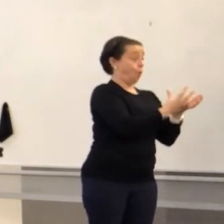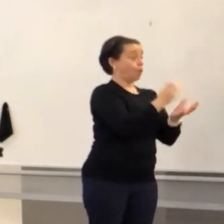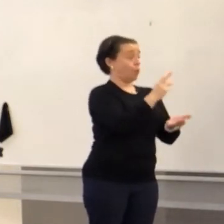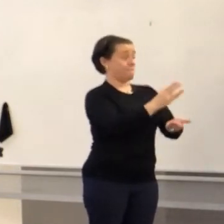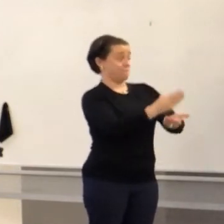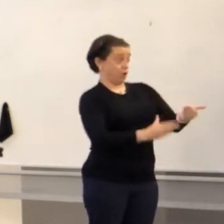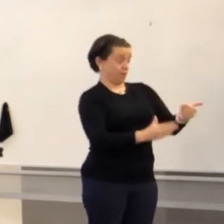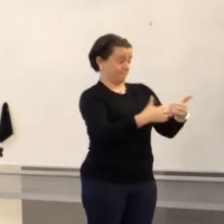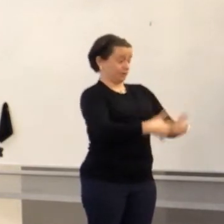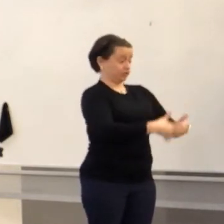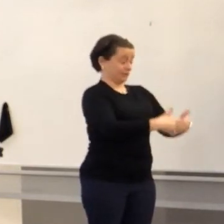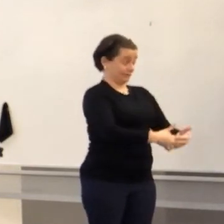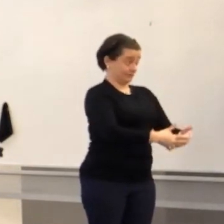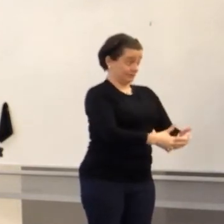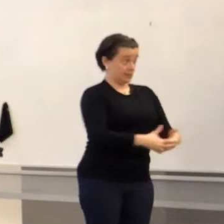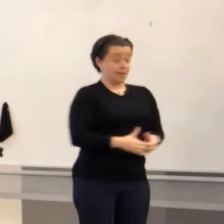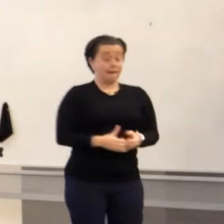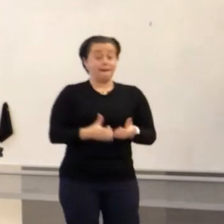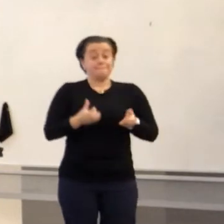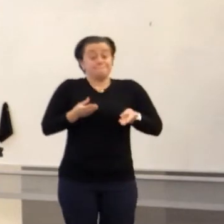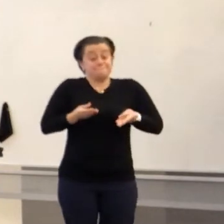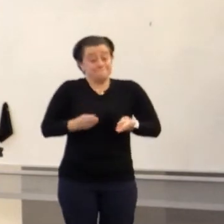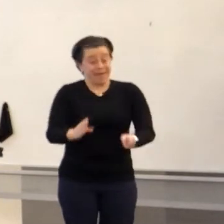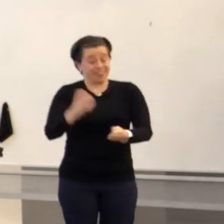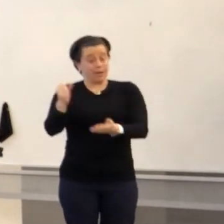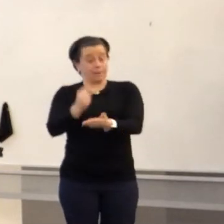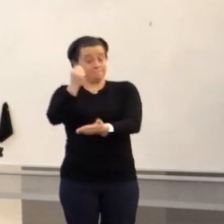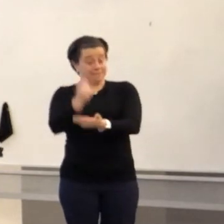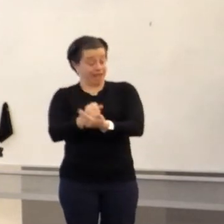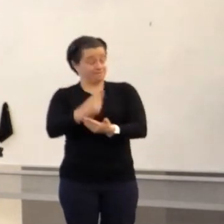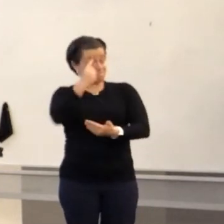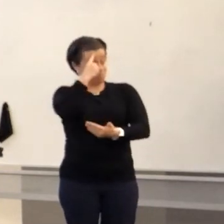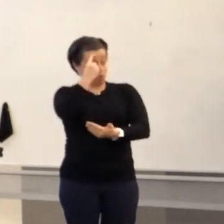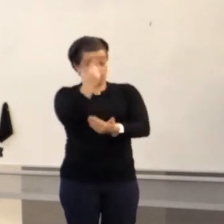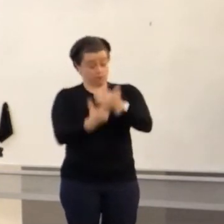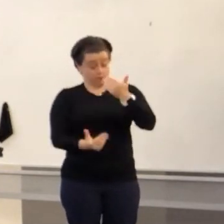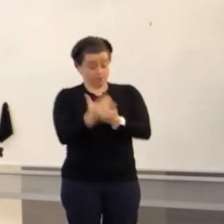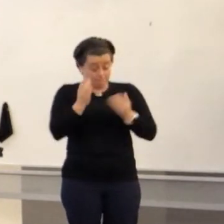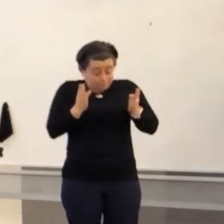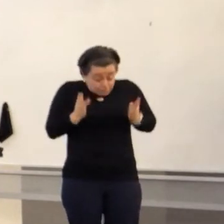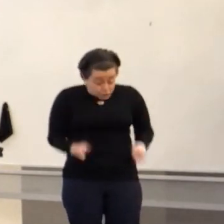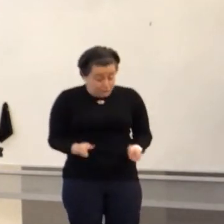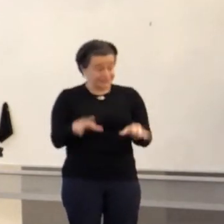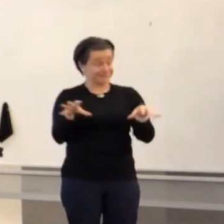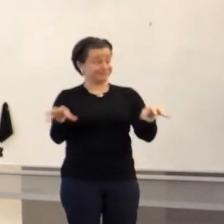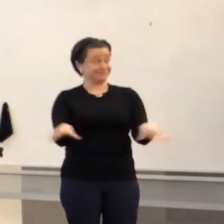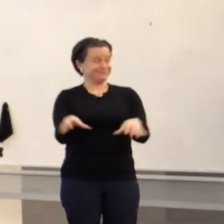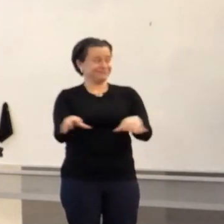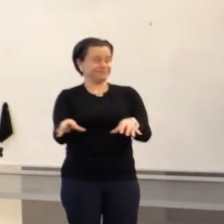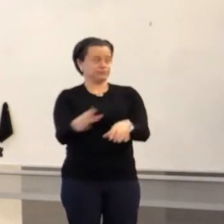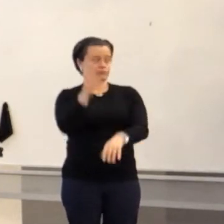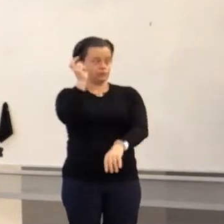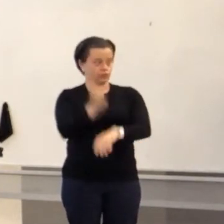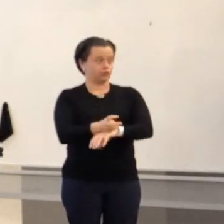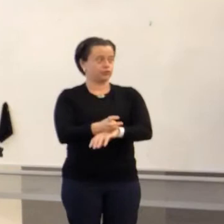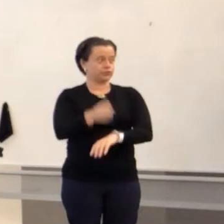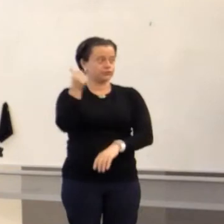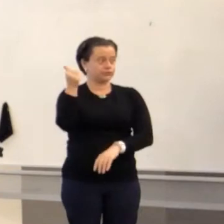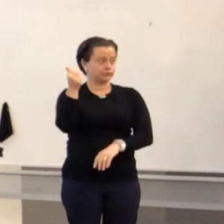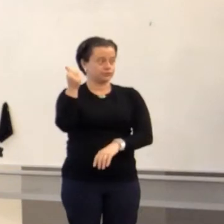to obtain method patents for methods that are performed manually using human body.